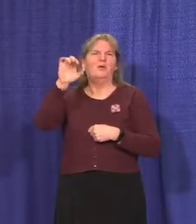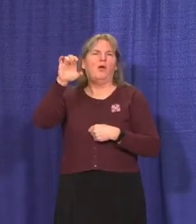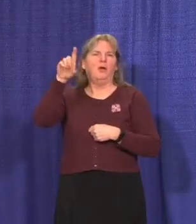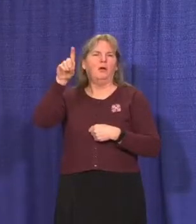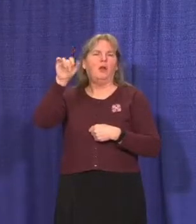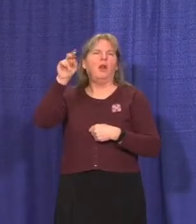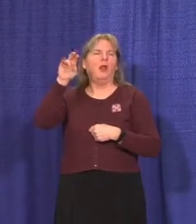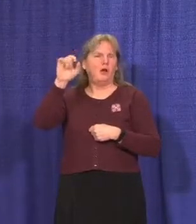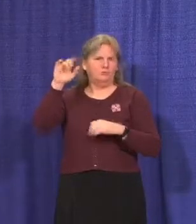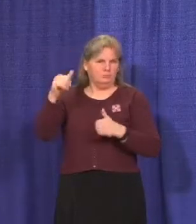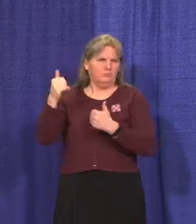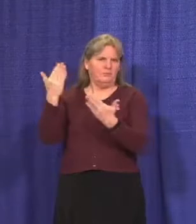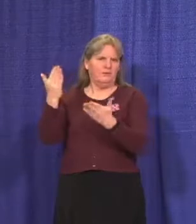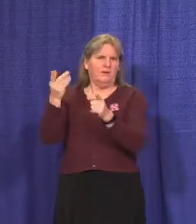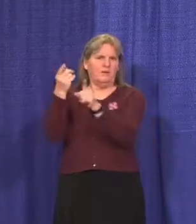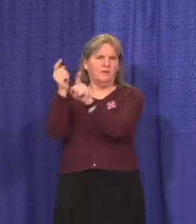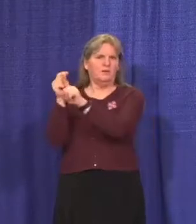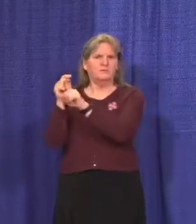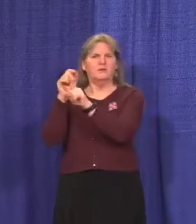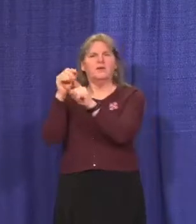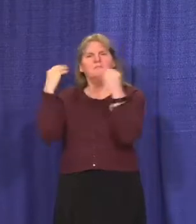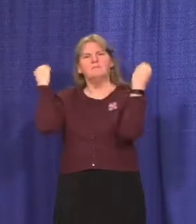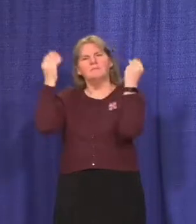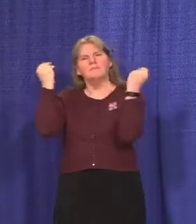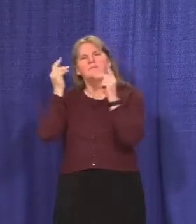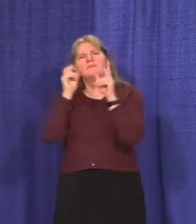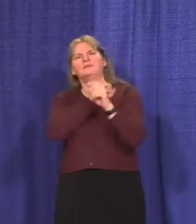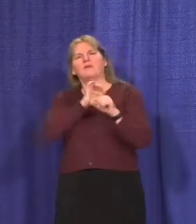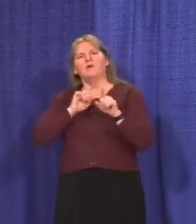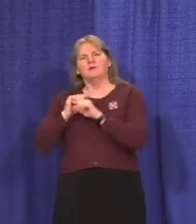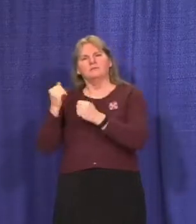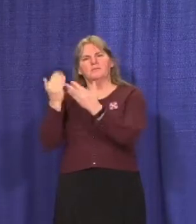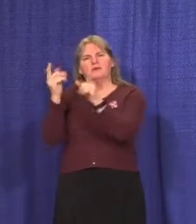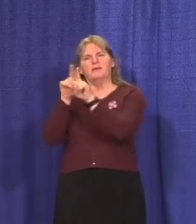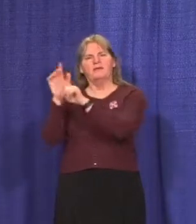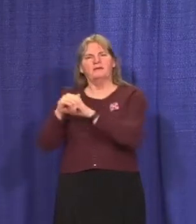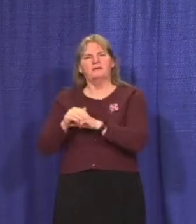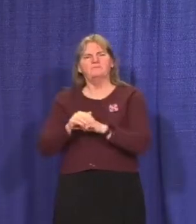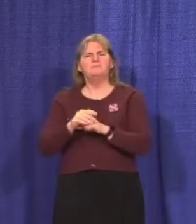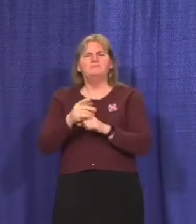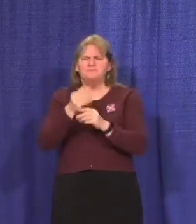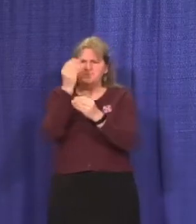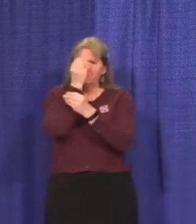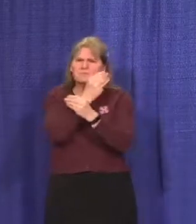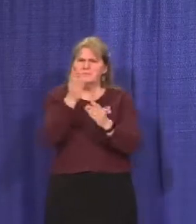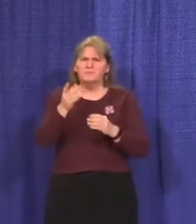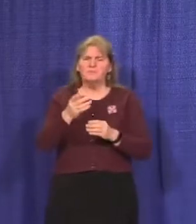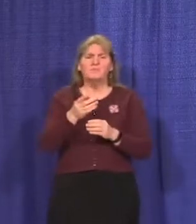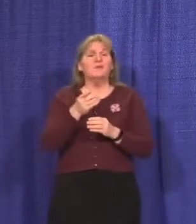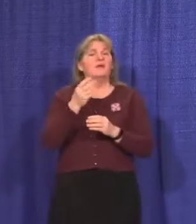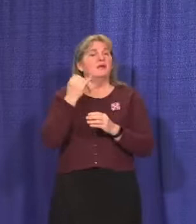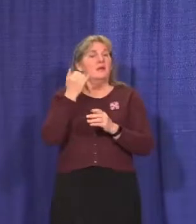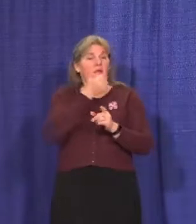I want to reassure all those who have received their first shot your second shot is here and